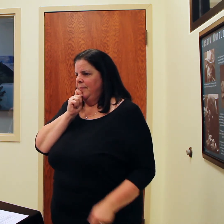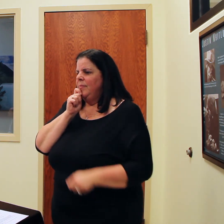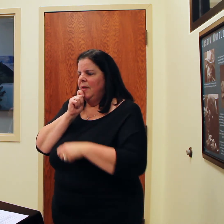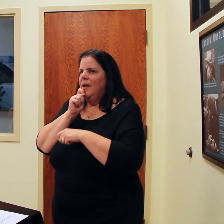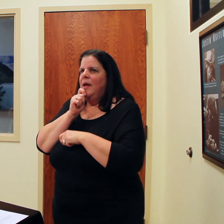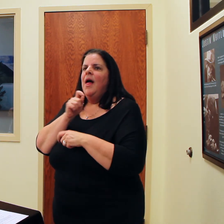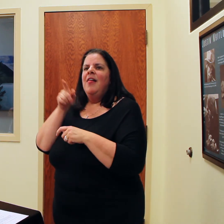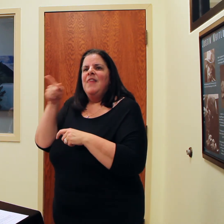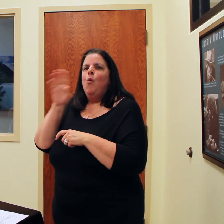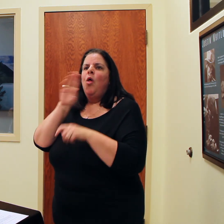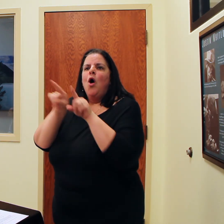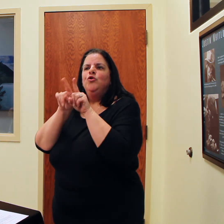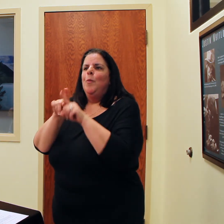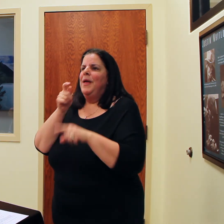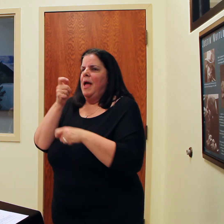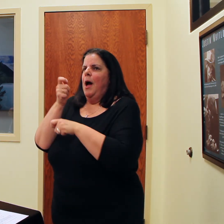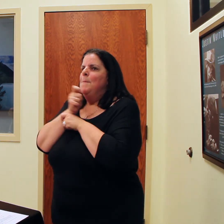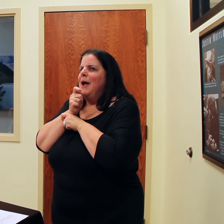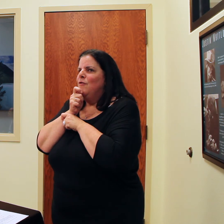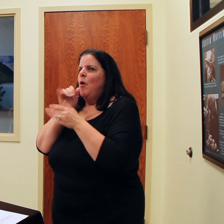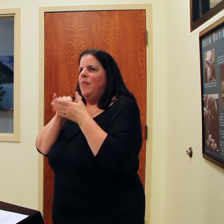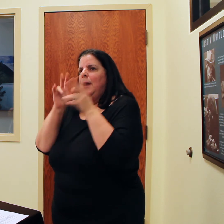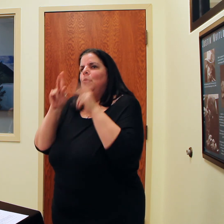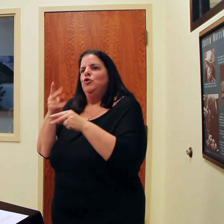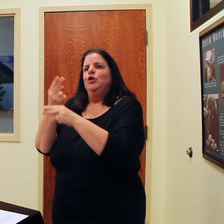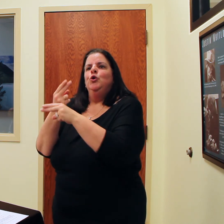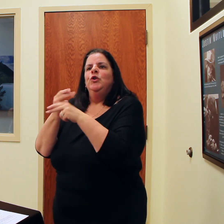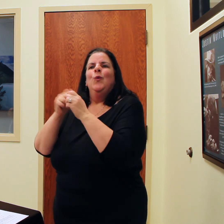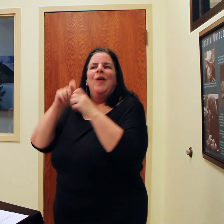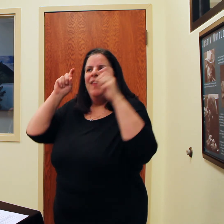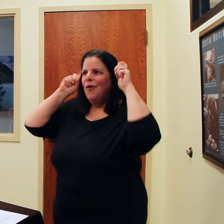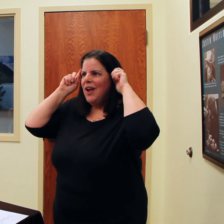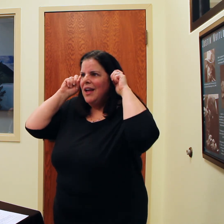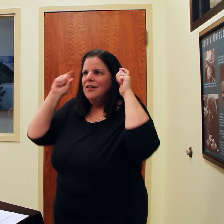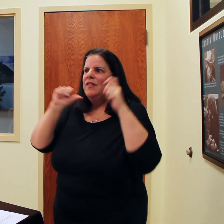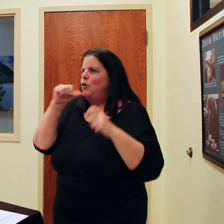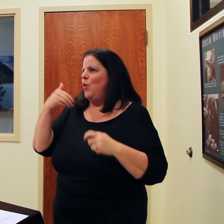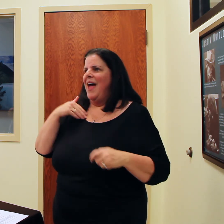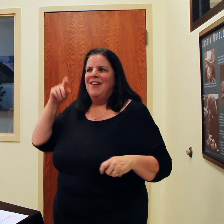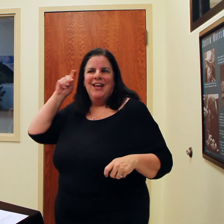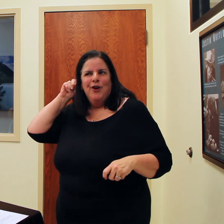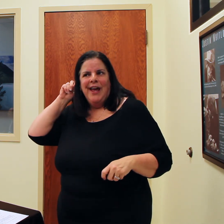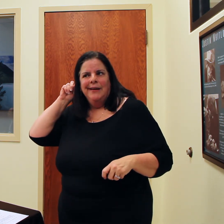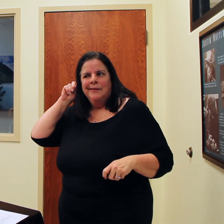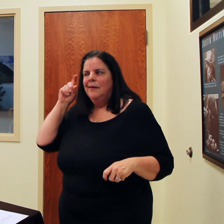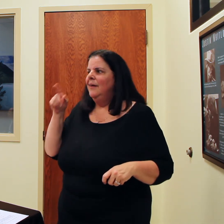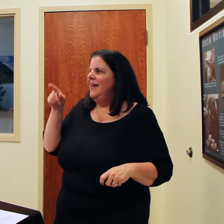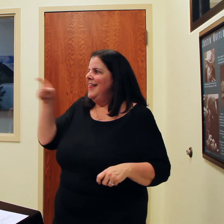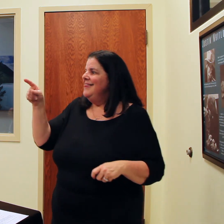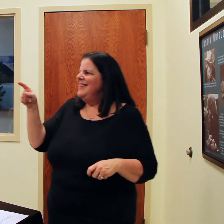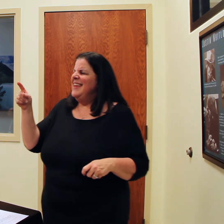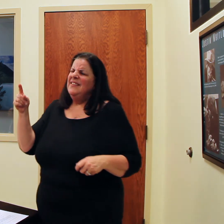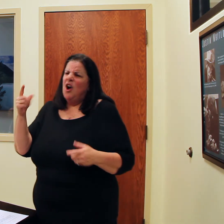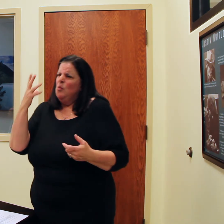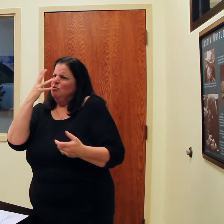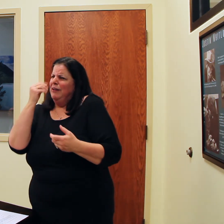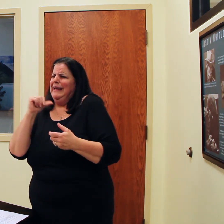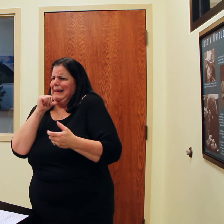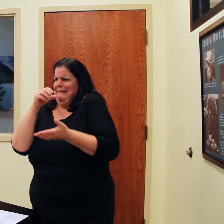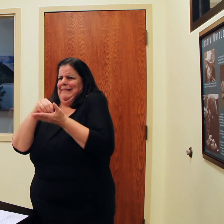that the person is using with their hearing aid, or if they don't have a hearing aid, so these are fairly inexpensive,